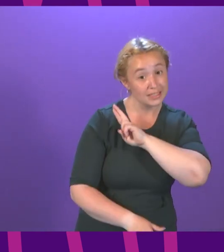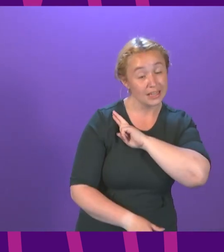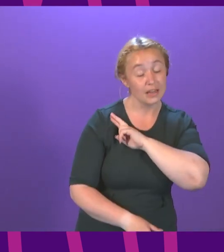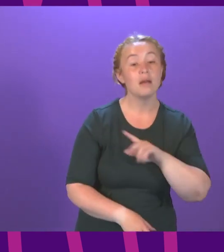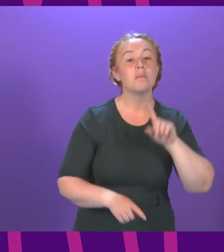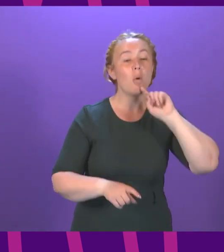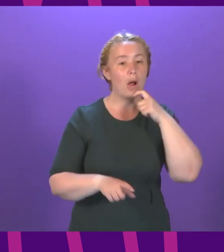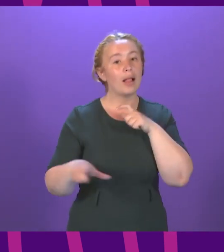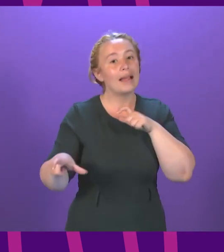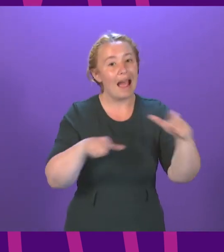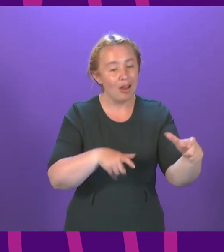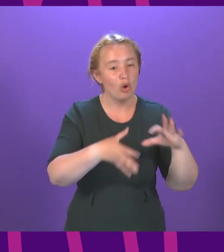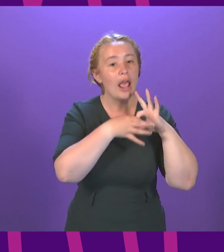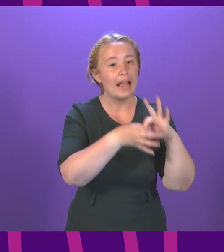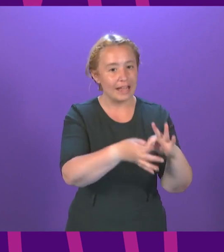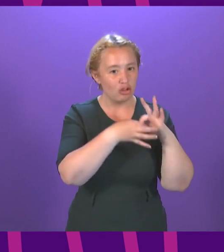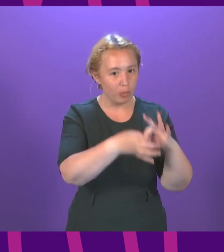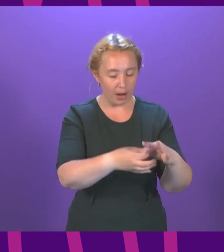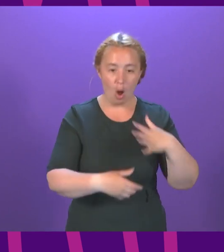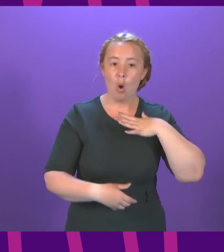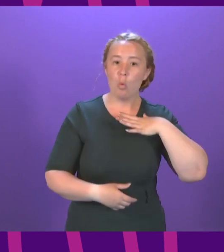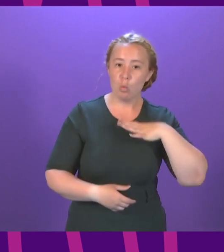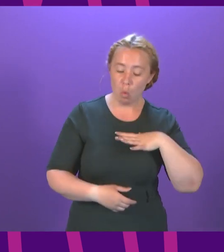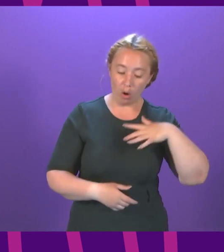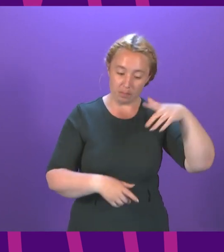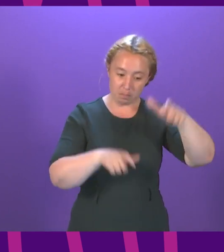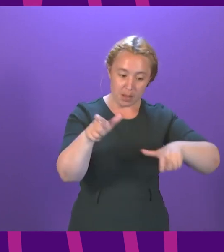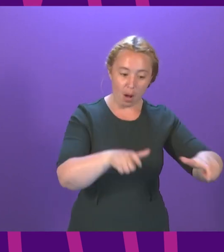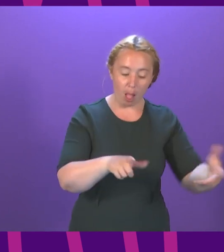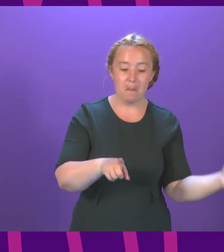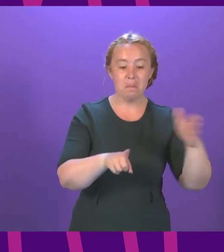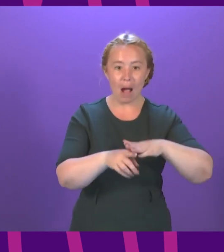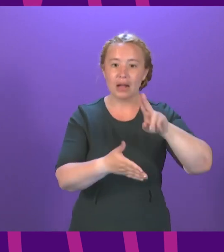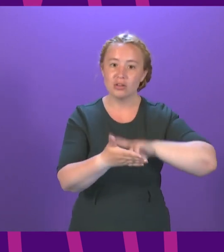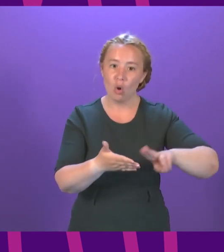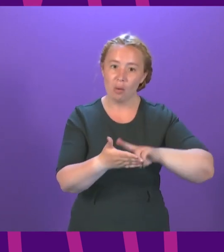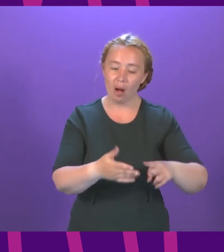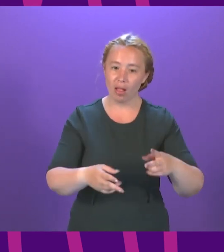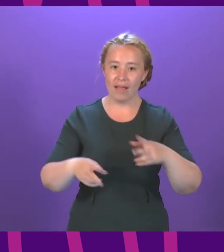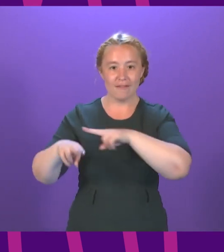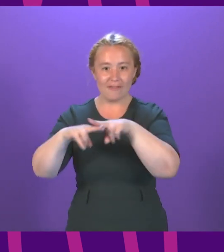to have as normal engagement with their loved ones and as normal access to activities as possible.